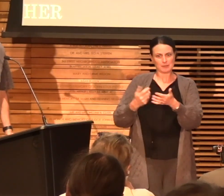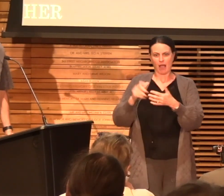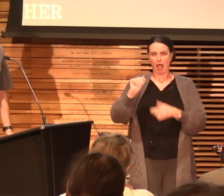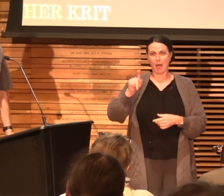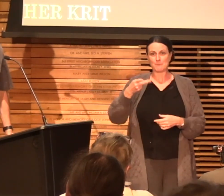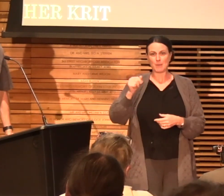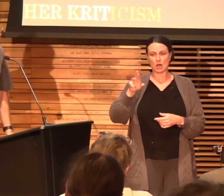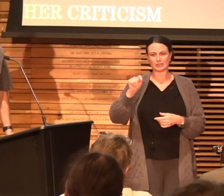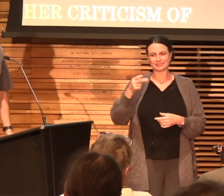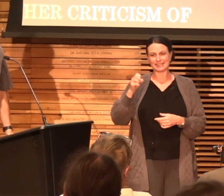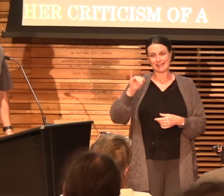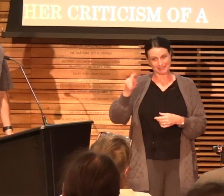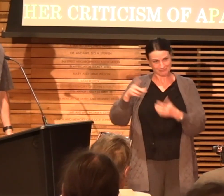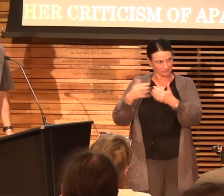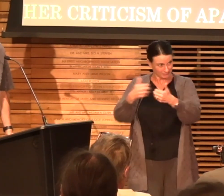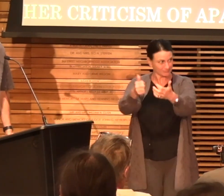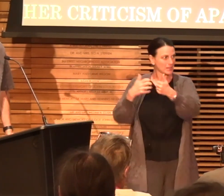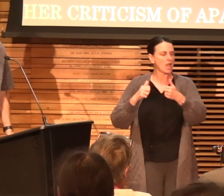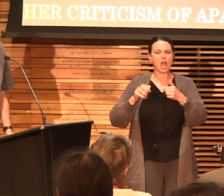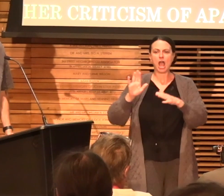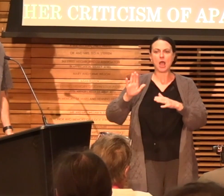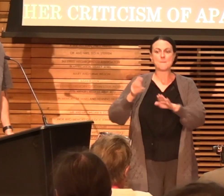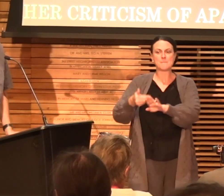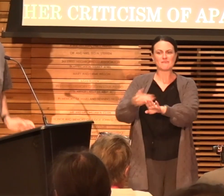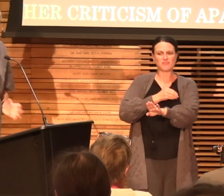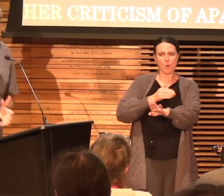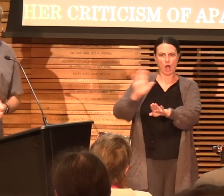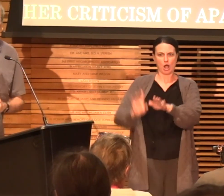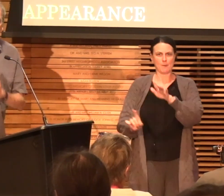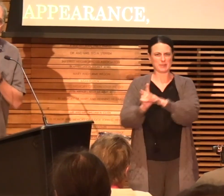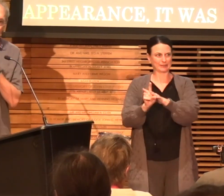had proceeded her appearance. It was widespread.